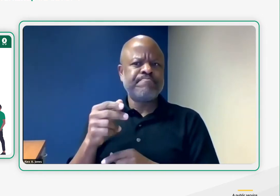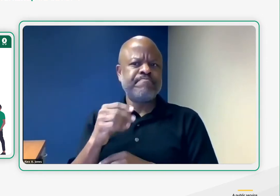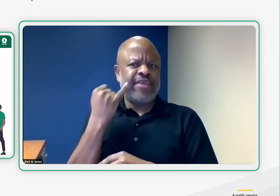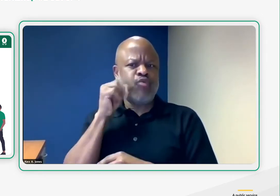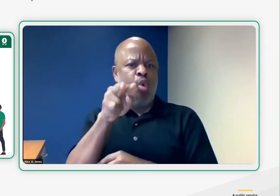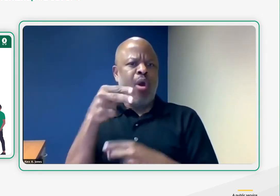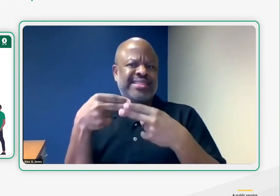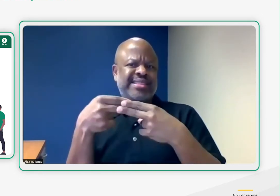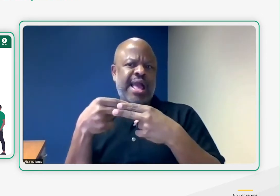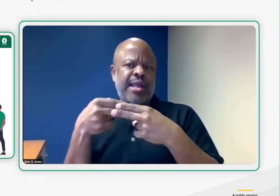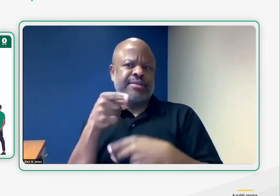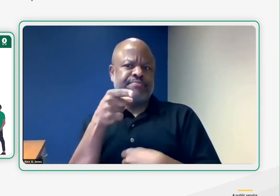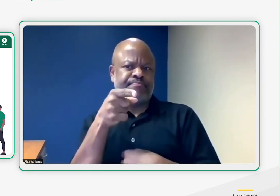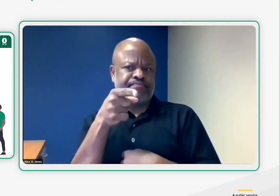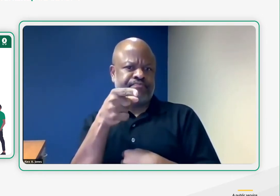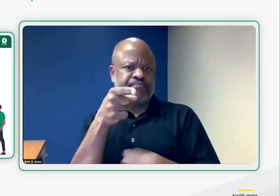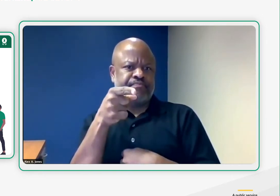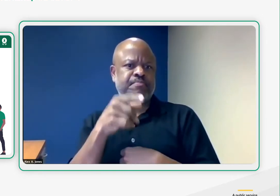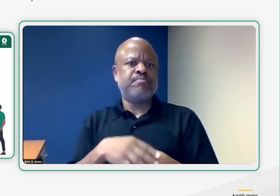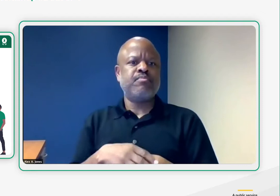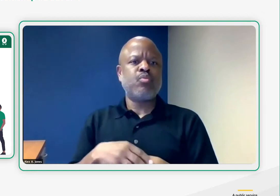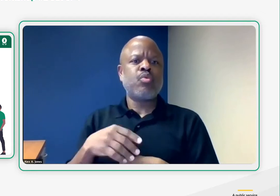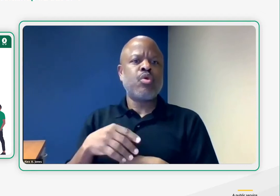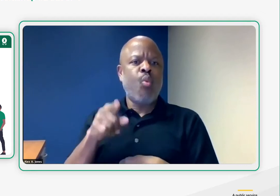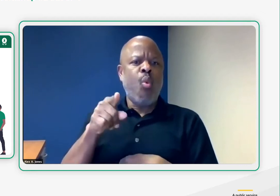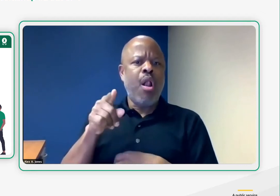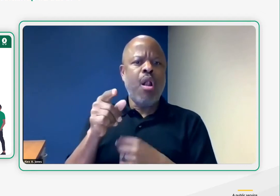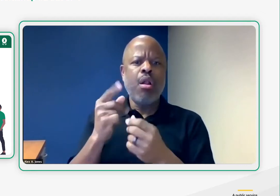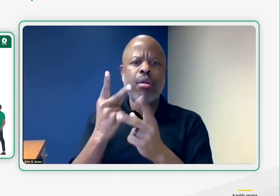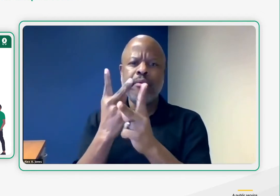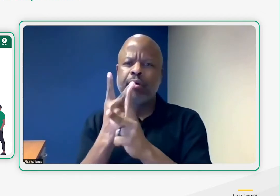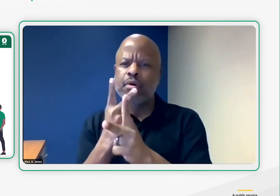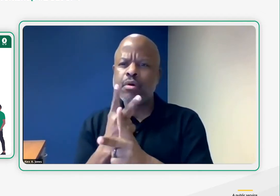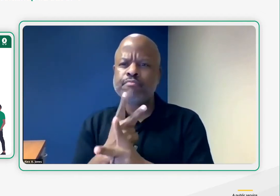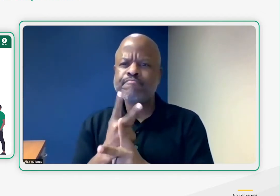And you can take a look at the slide here to see what we'll be talking about.